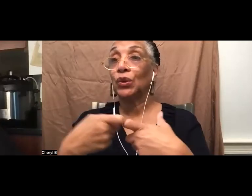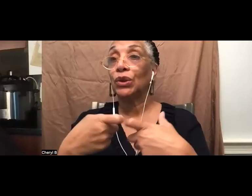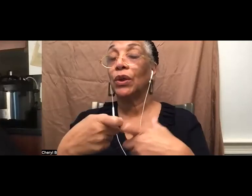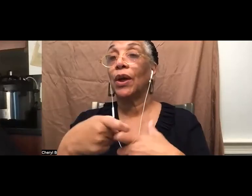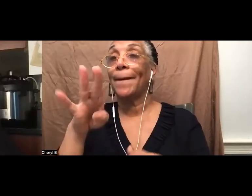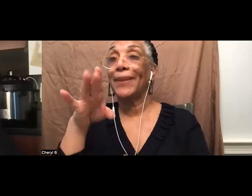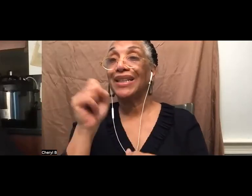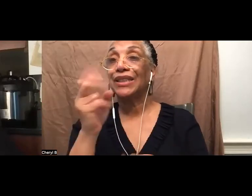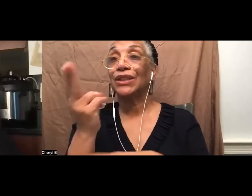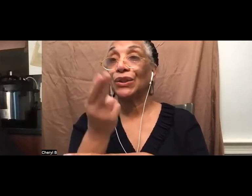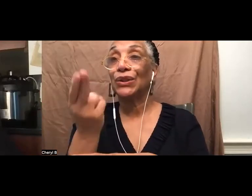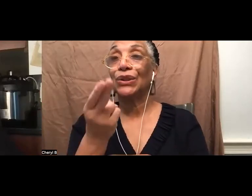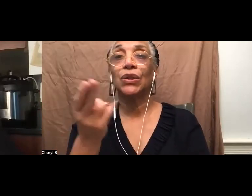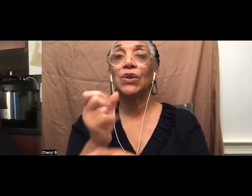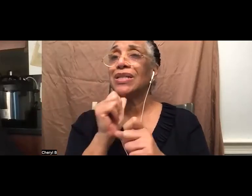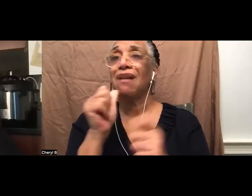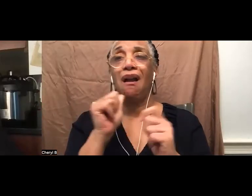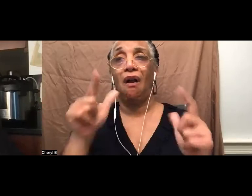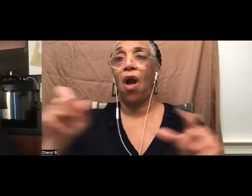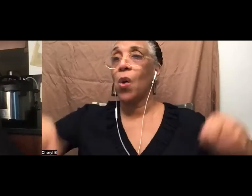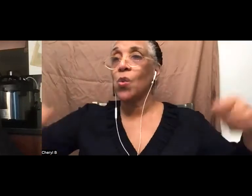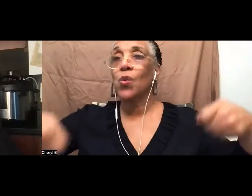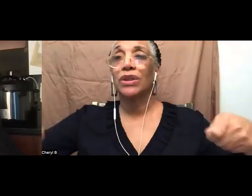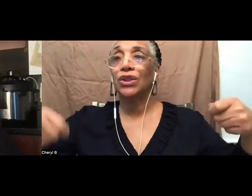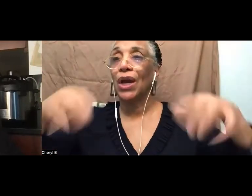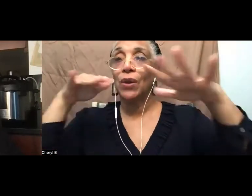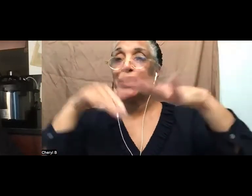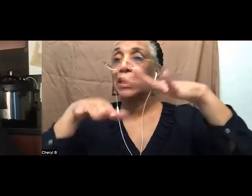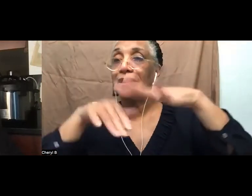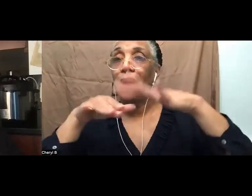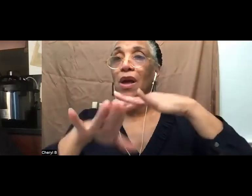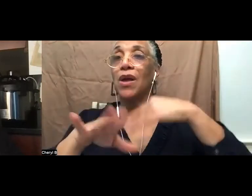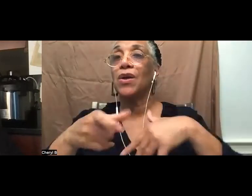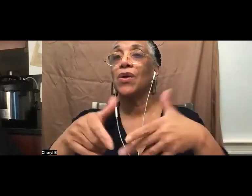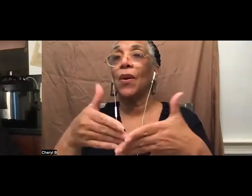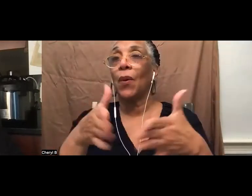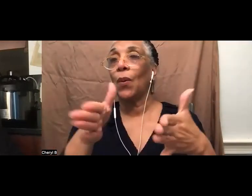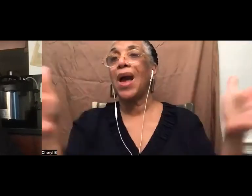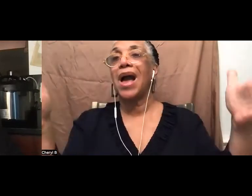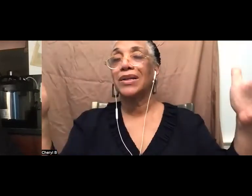not all of them are wheelchair accessible, and there was a widespread failure to provide British